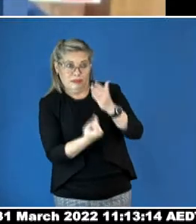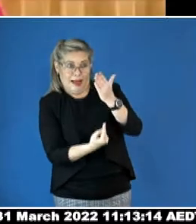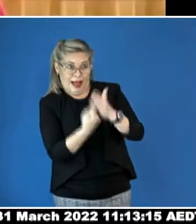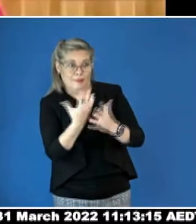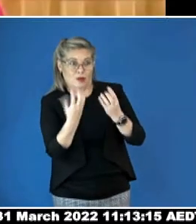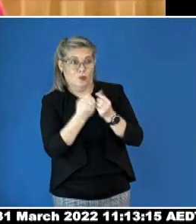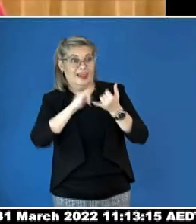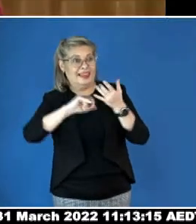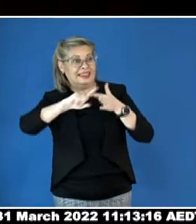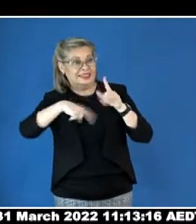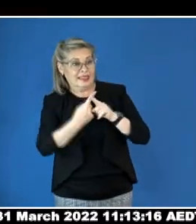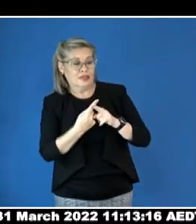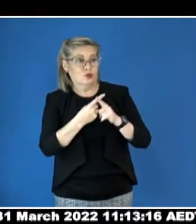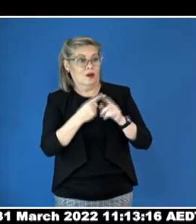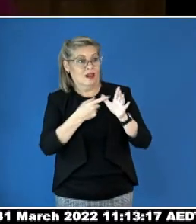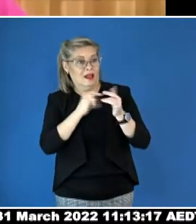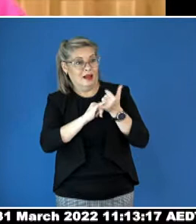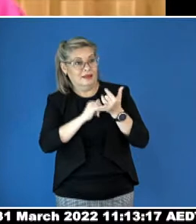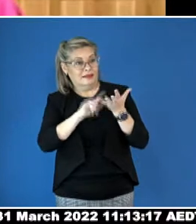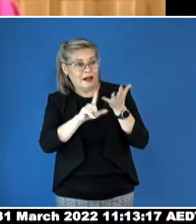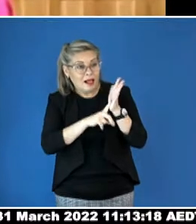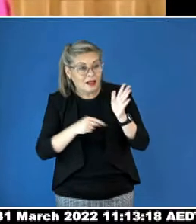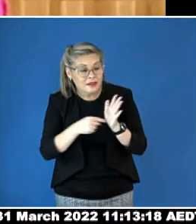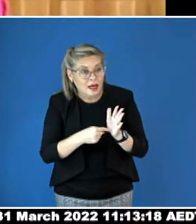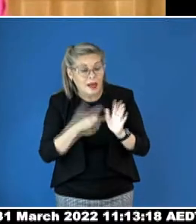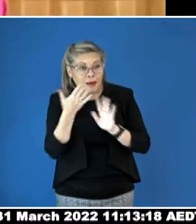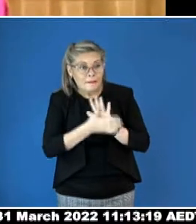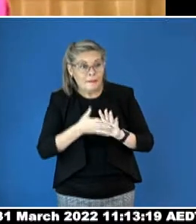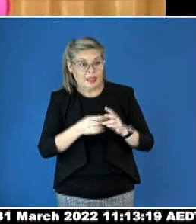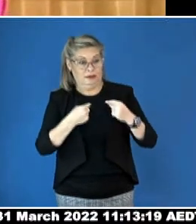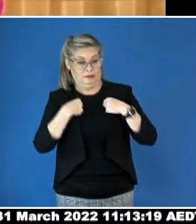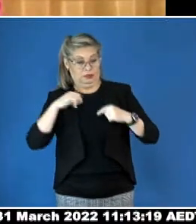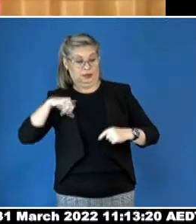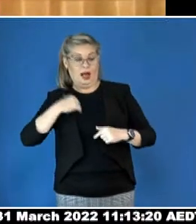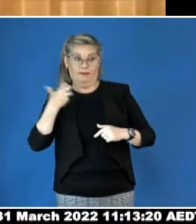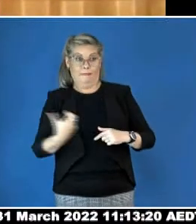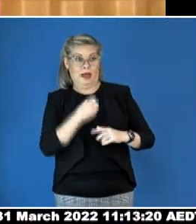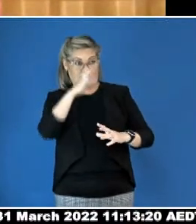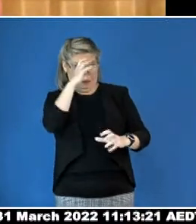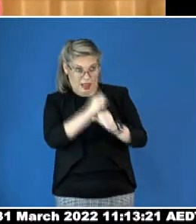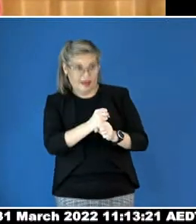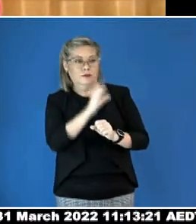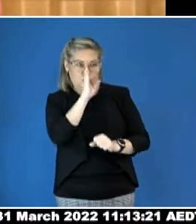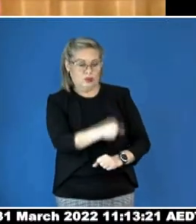Yep. MS EASTMAN: And that's your other point about having more security cameras at the centres to make people feel safer.